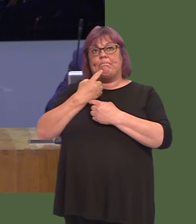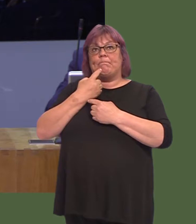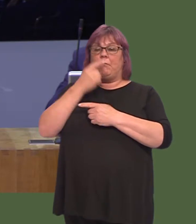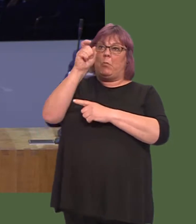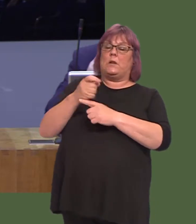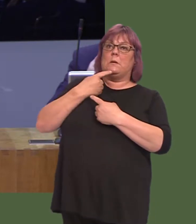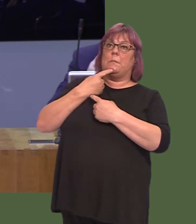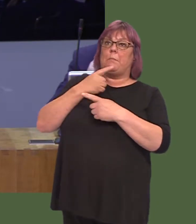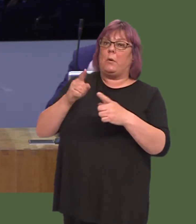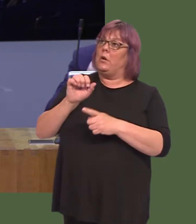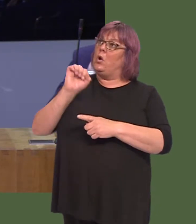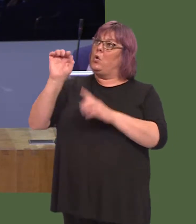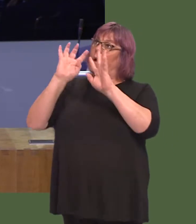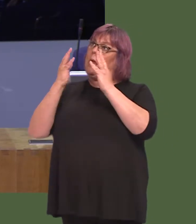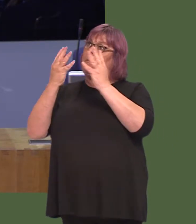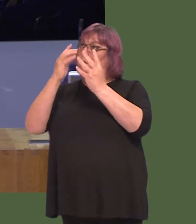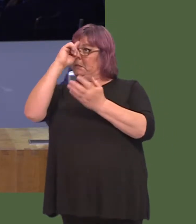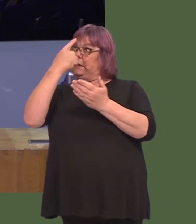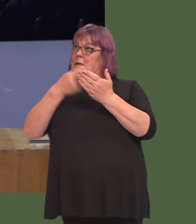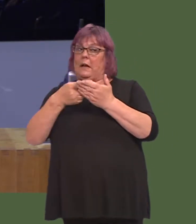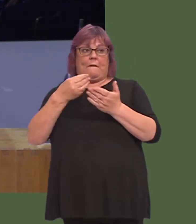would be made by your Cabinet in the usual way.